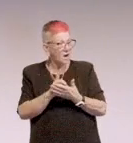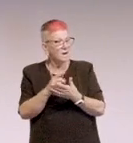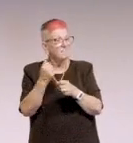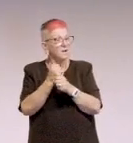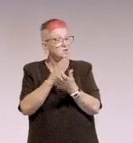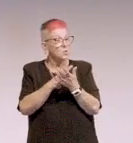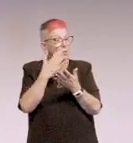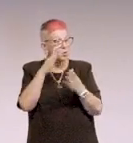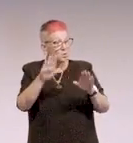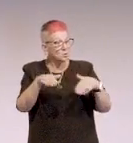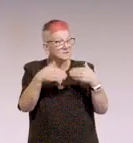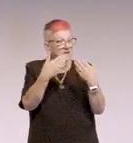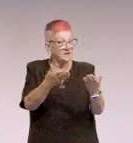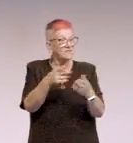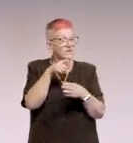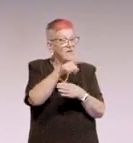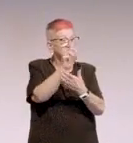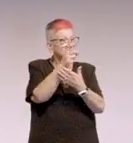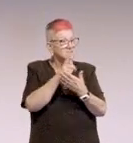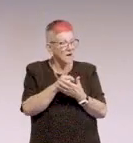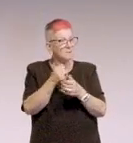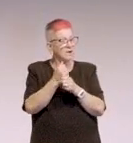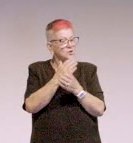the stuff from UX design, we ignore the focus estate.